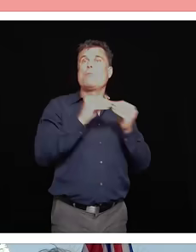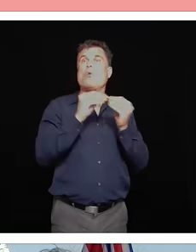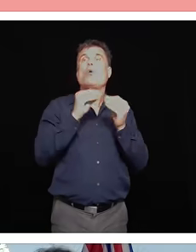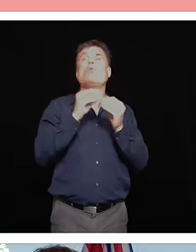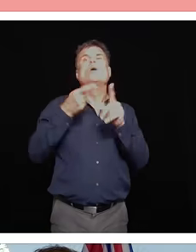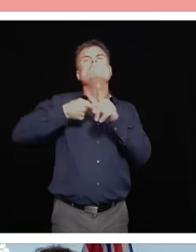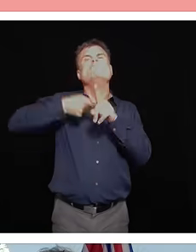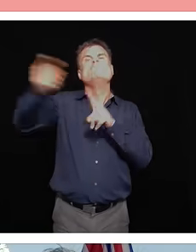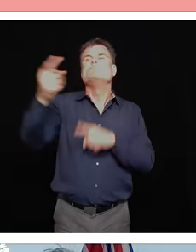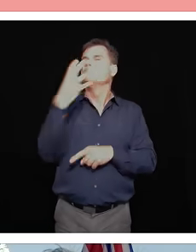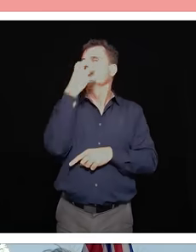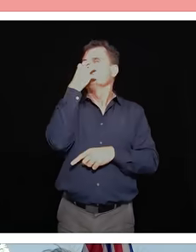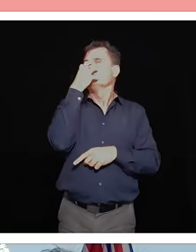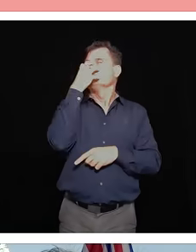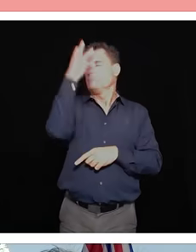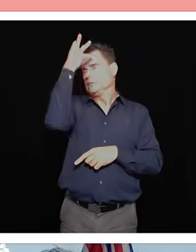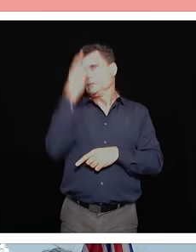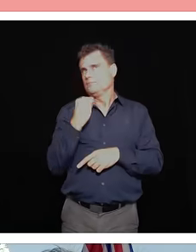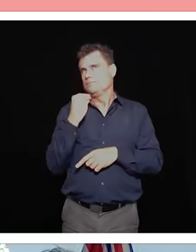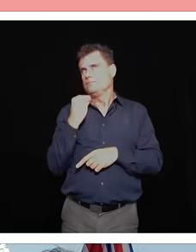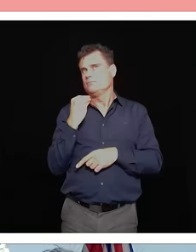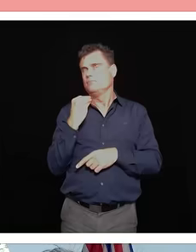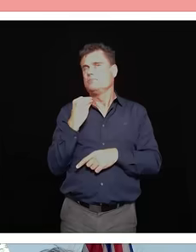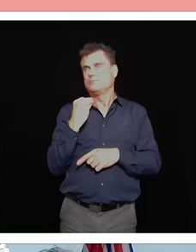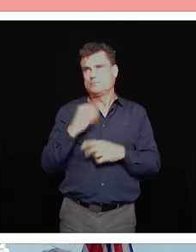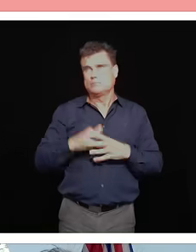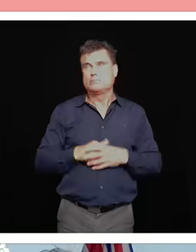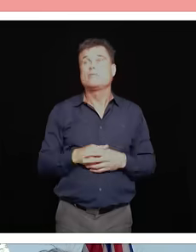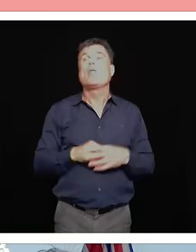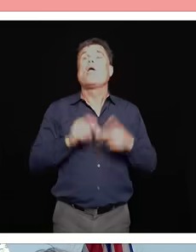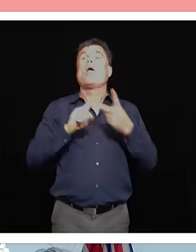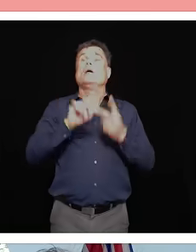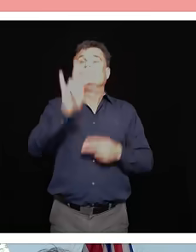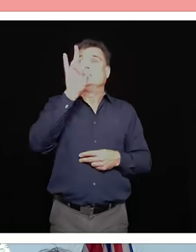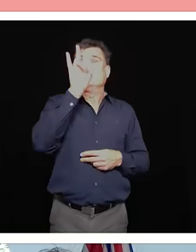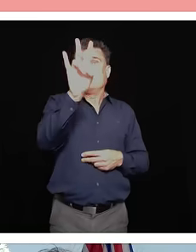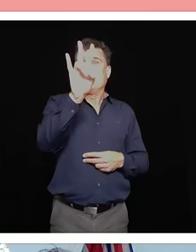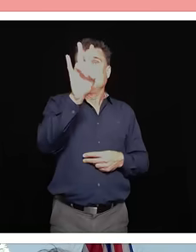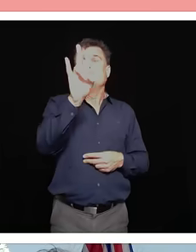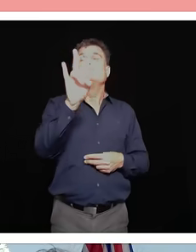in our environment on an ongoing time. We have seen this work with the COVID safety